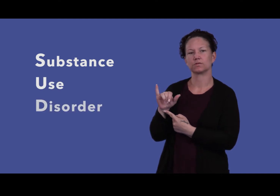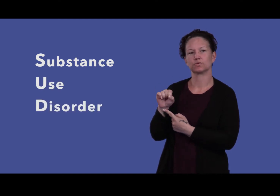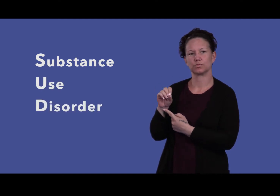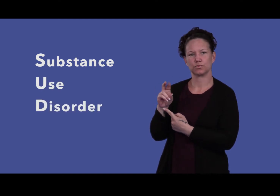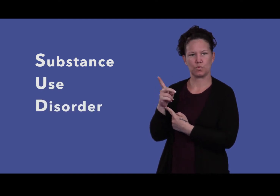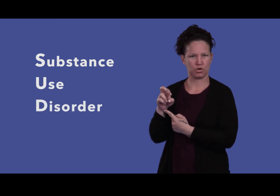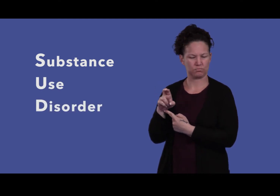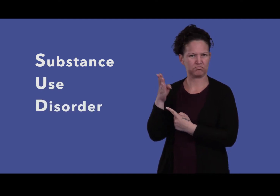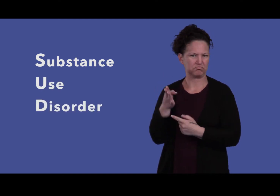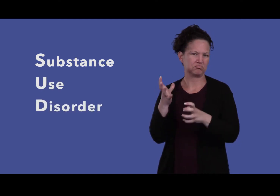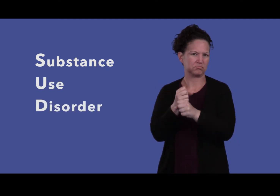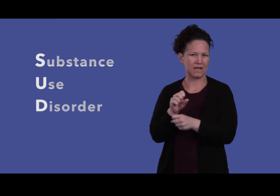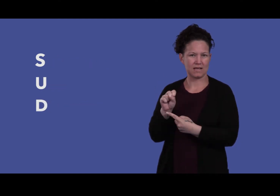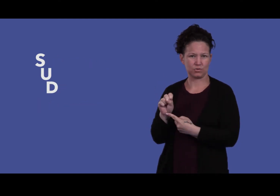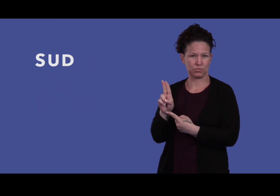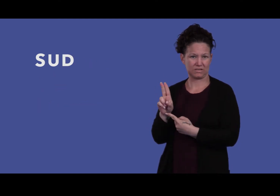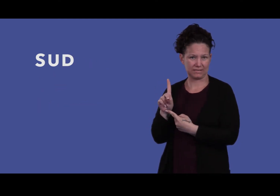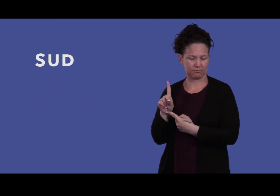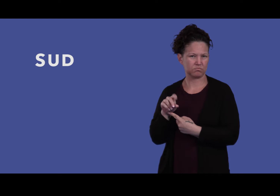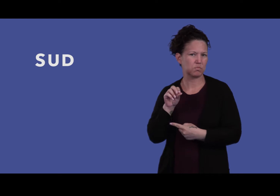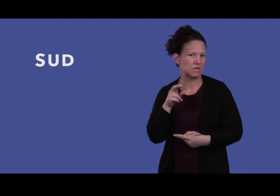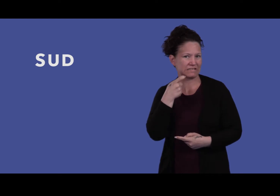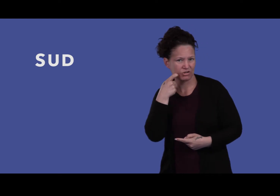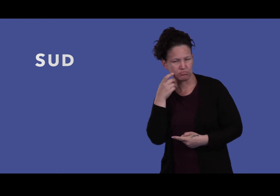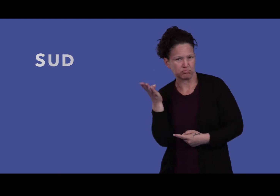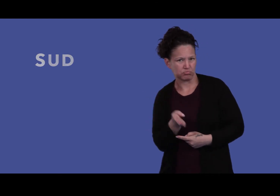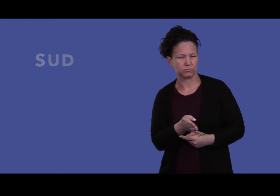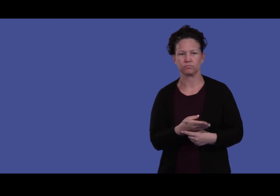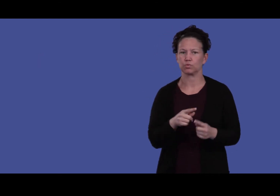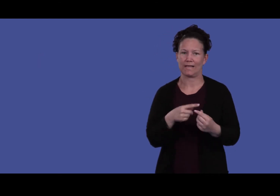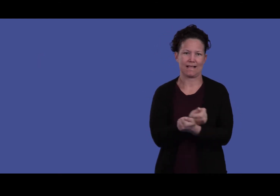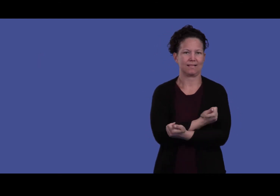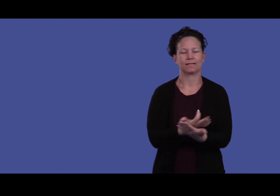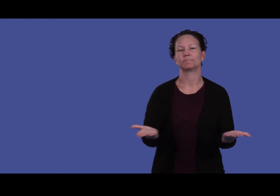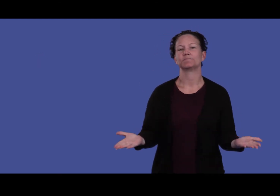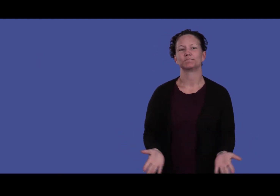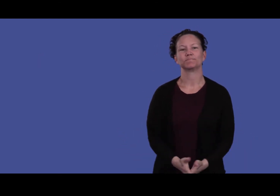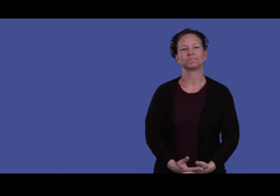otherwise known as SUD, as well as those with other addictions.